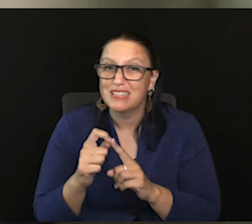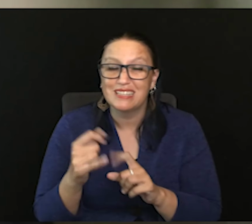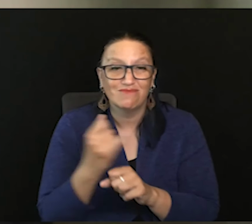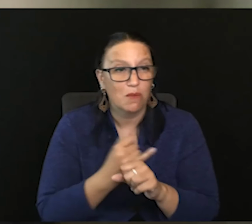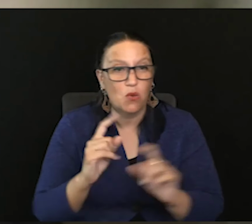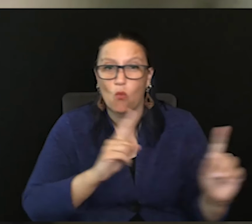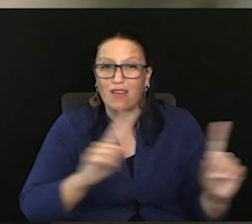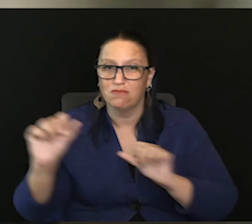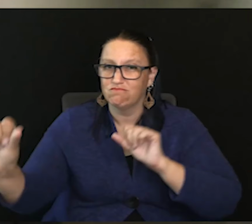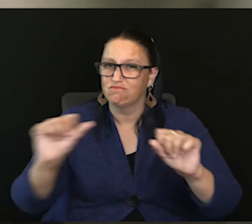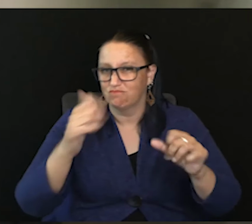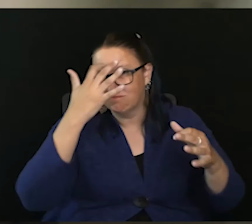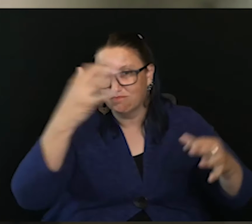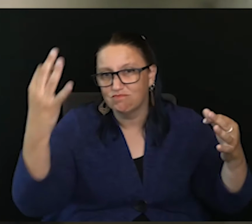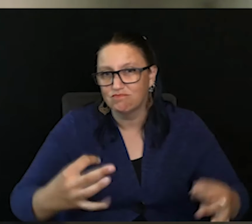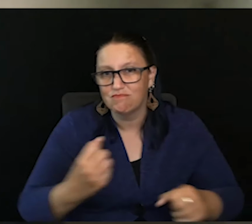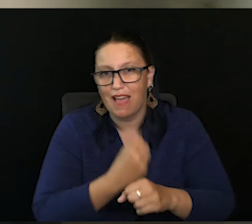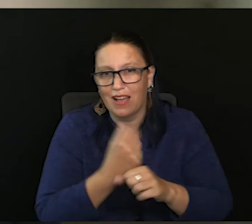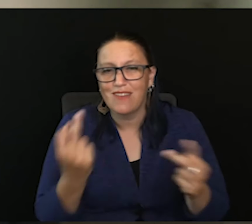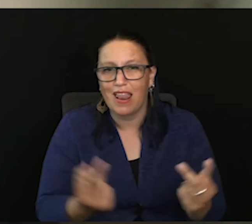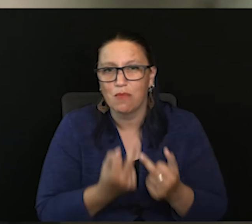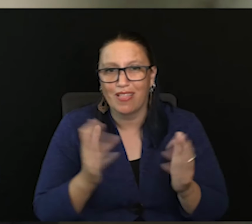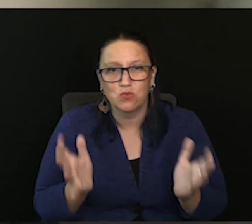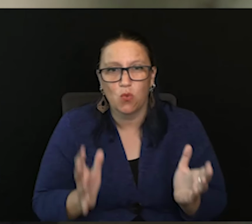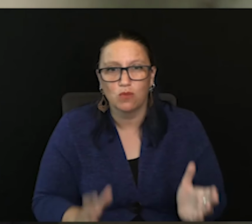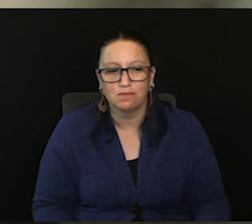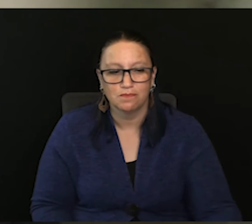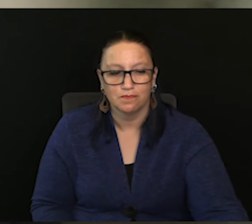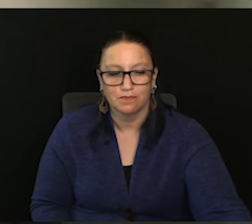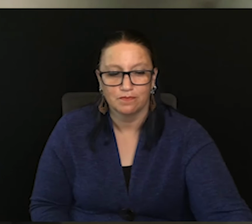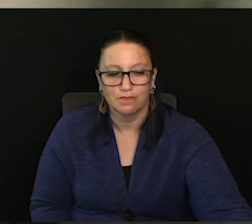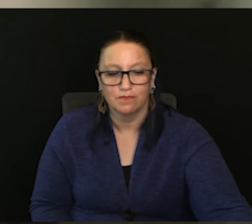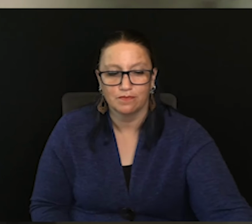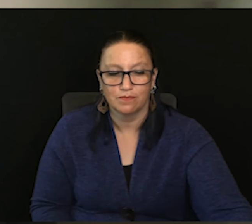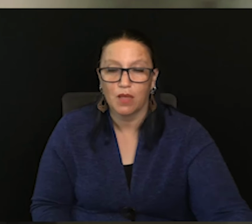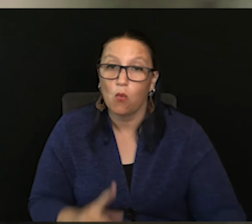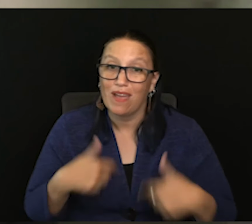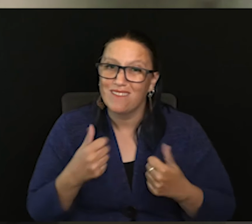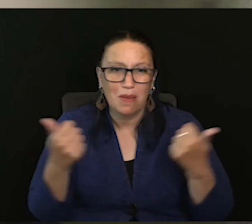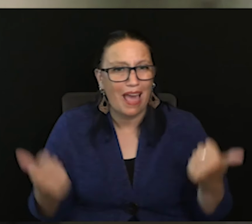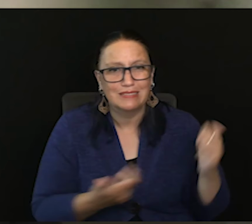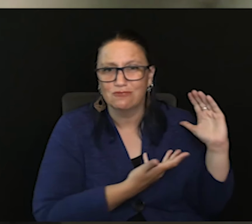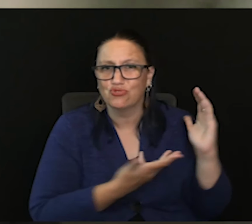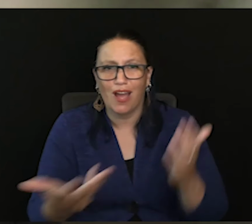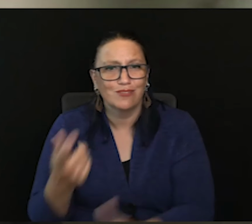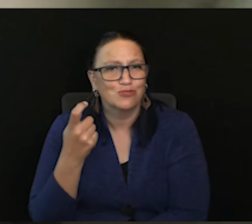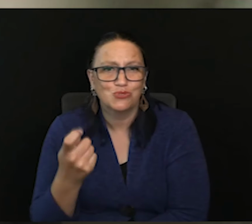pharmacies, state clinics to make it available. But we do have significant quantities that will be coming,